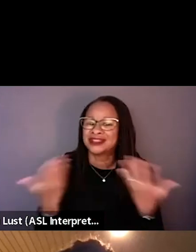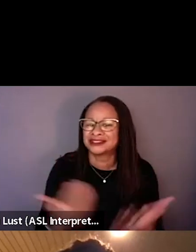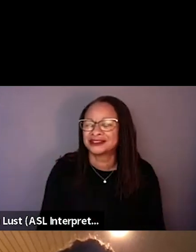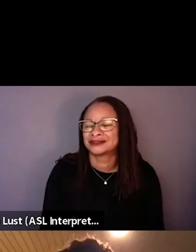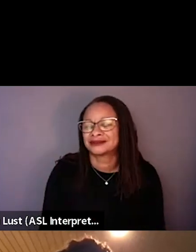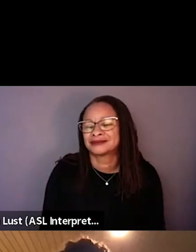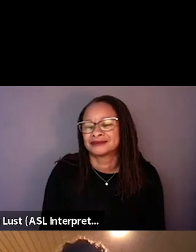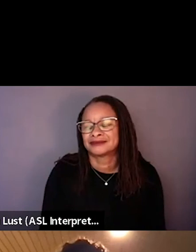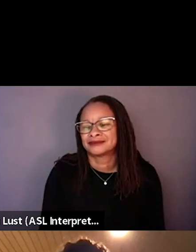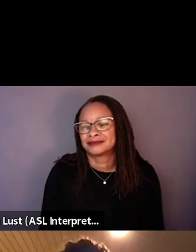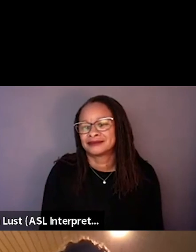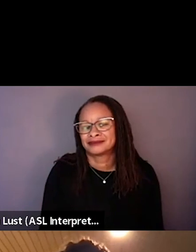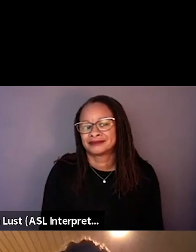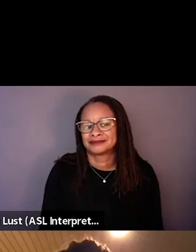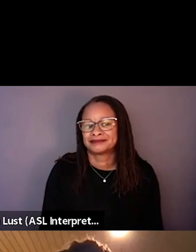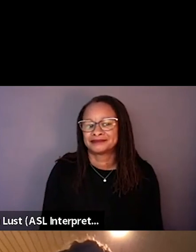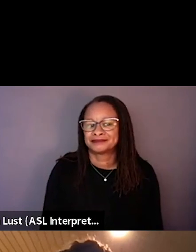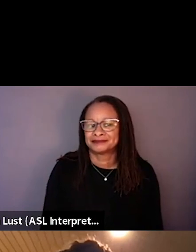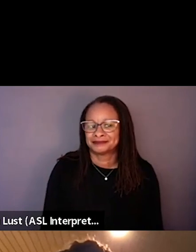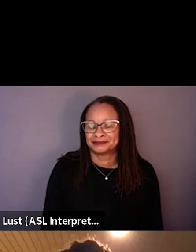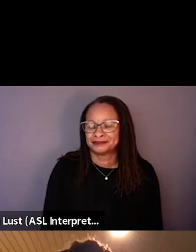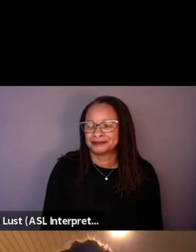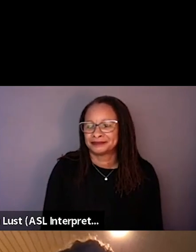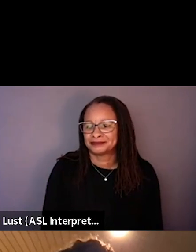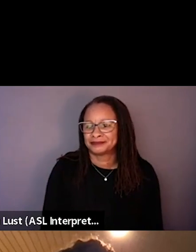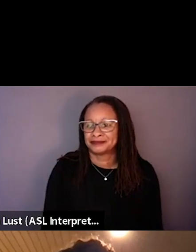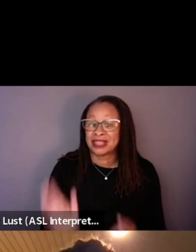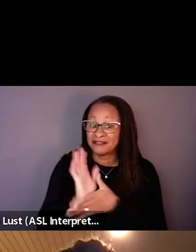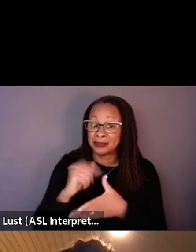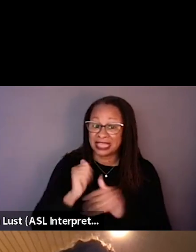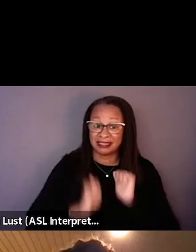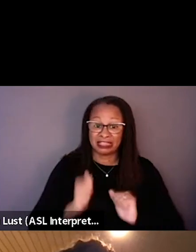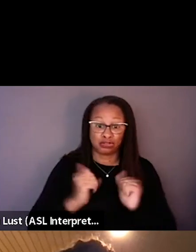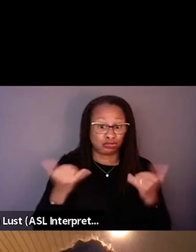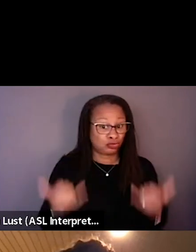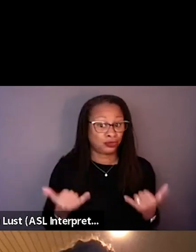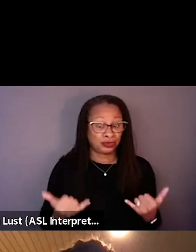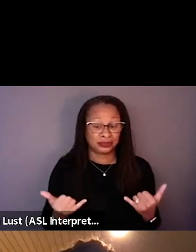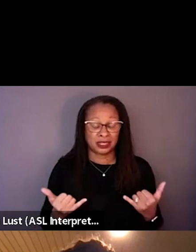what's your goal? What are the release plans for the film? Yeah, the film is in theaters currently all over the country.